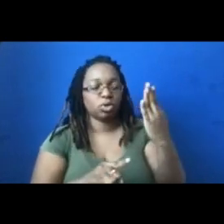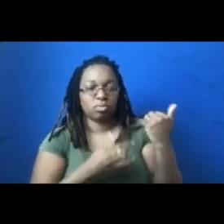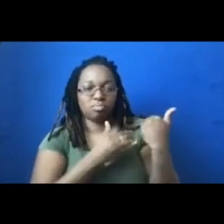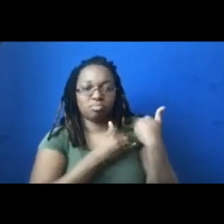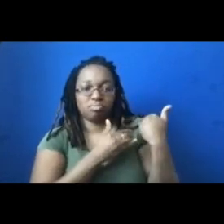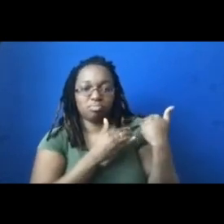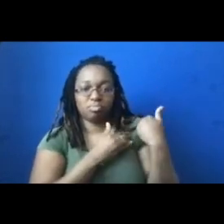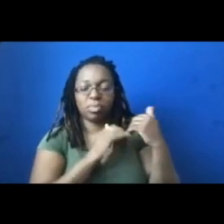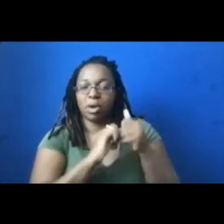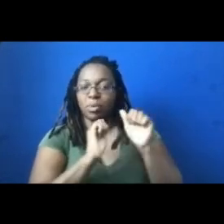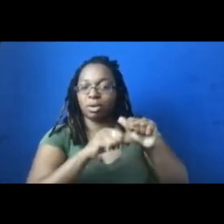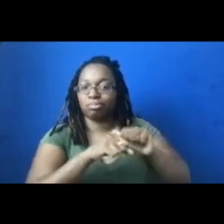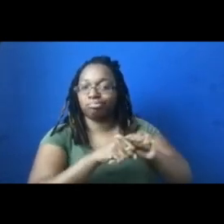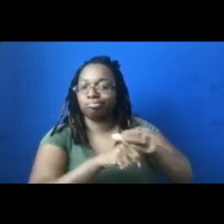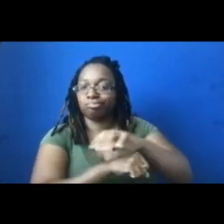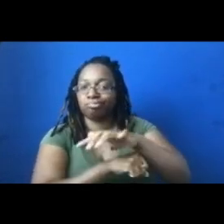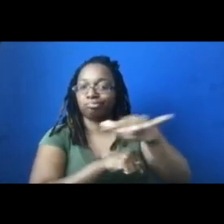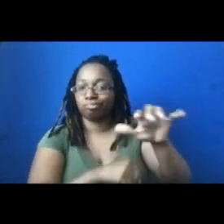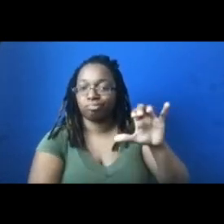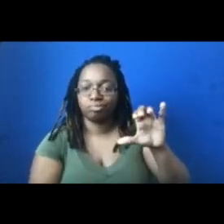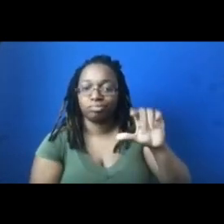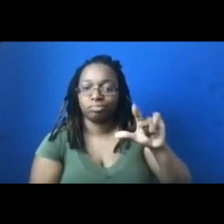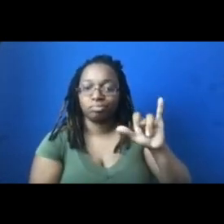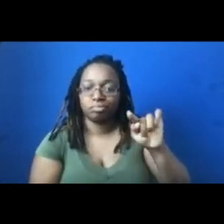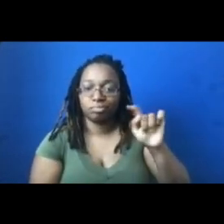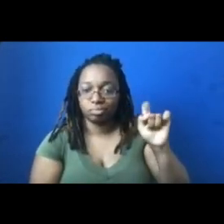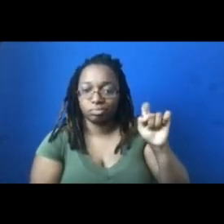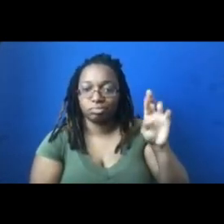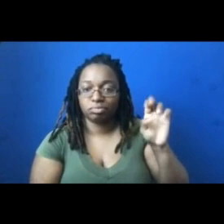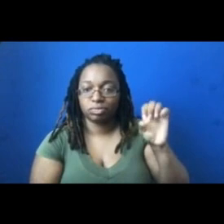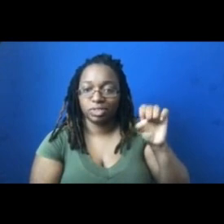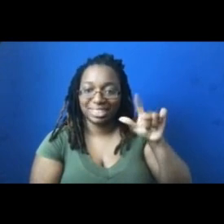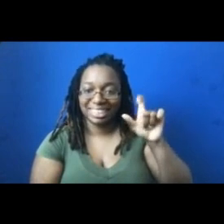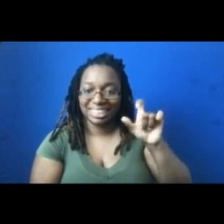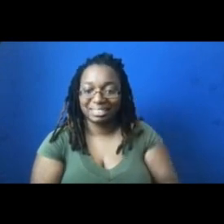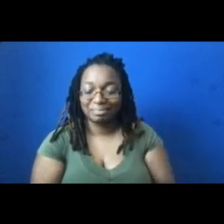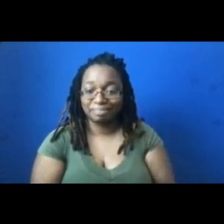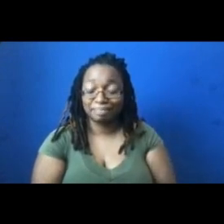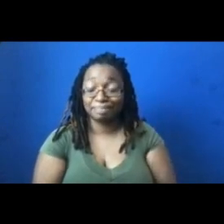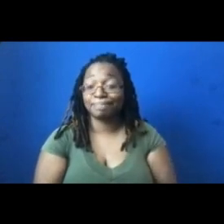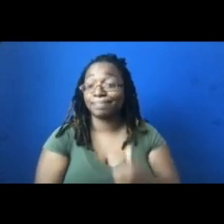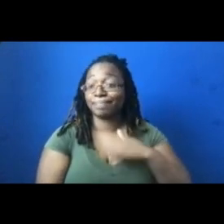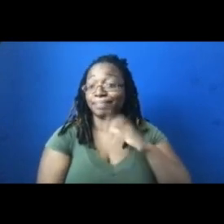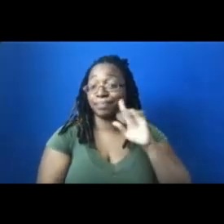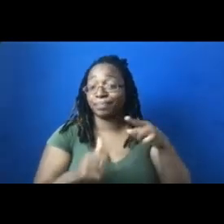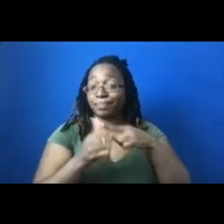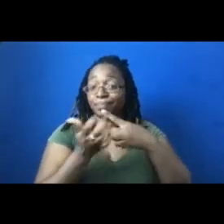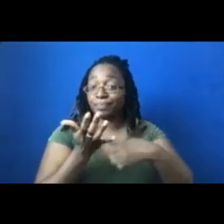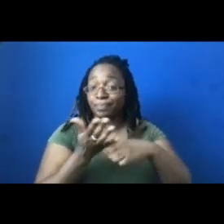I'm going to speak upfront about the competition in general.